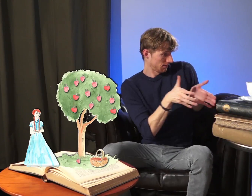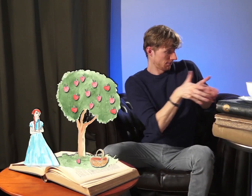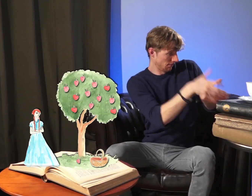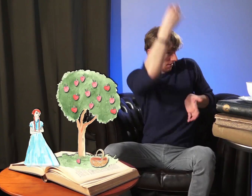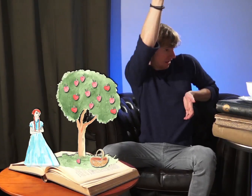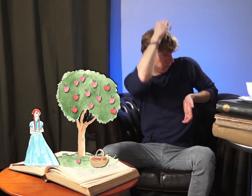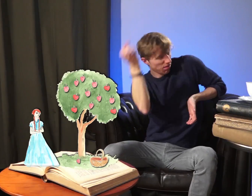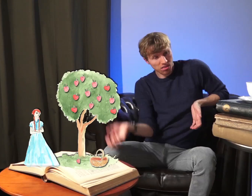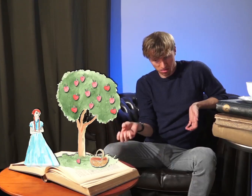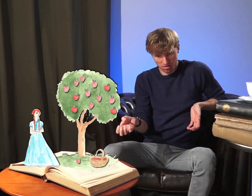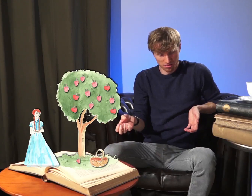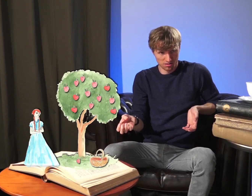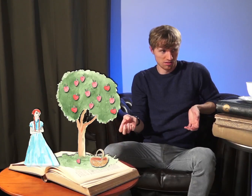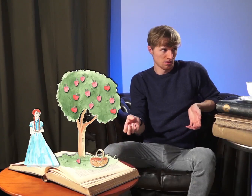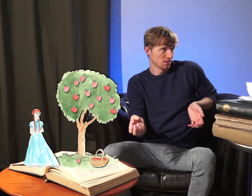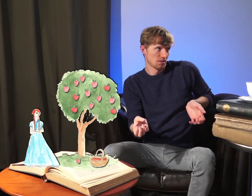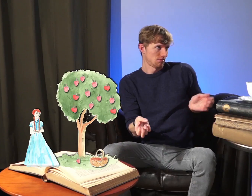"What if one of those apples fell on my head?"